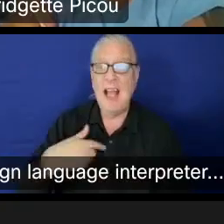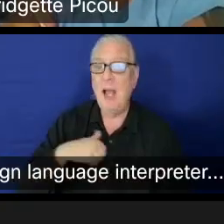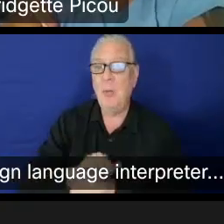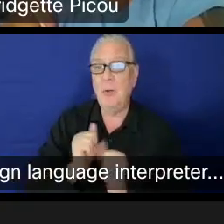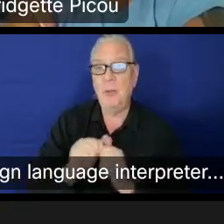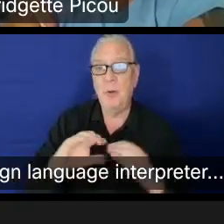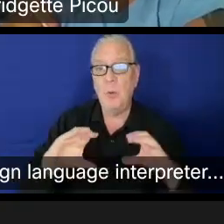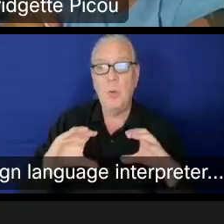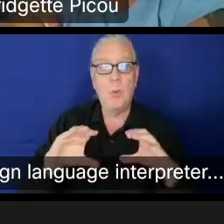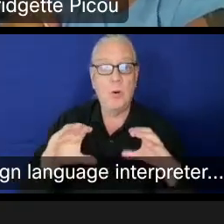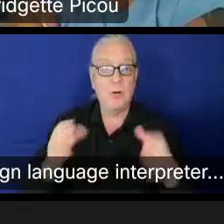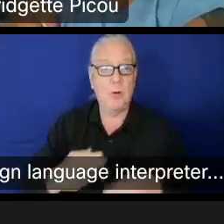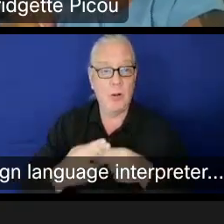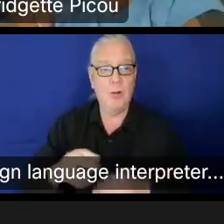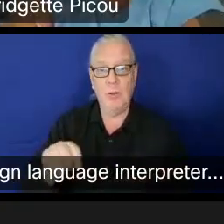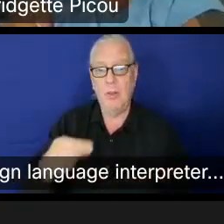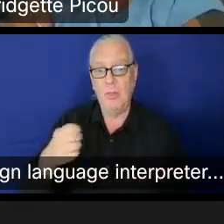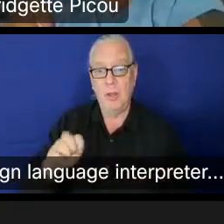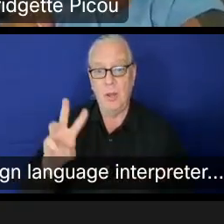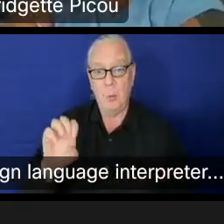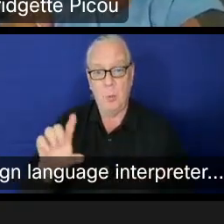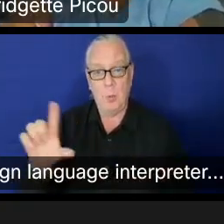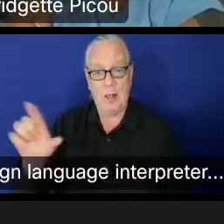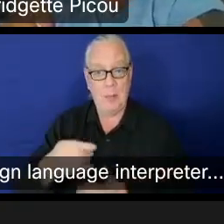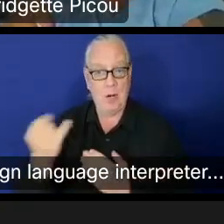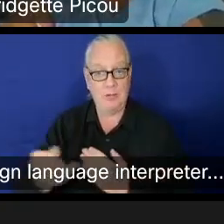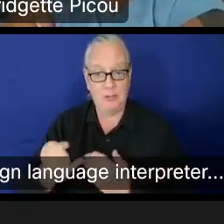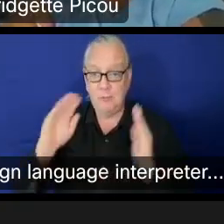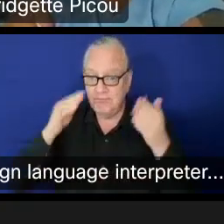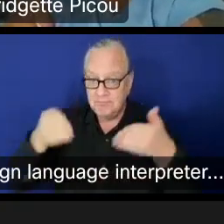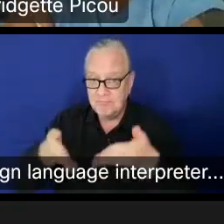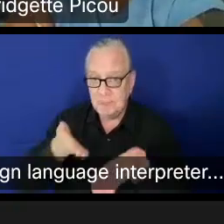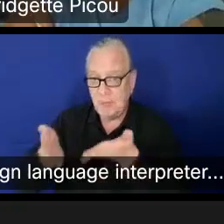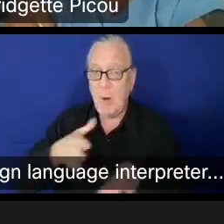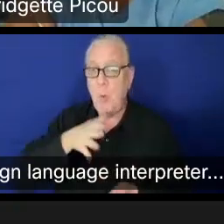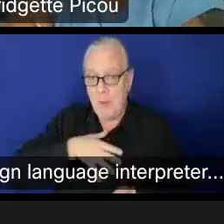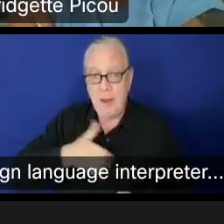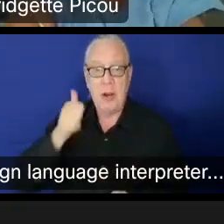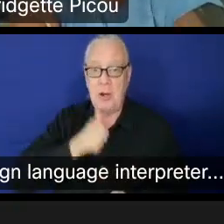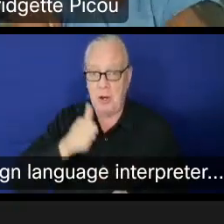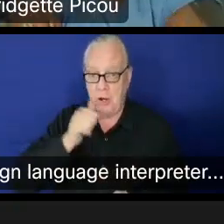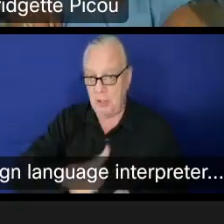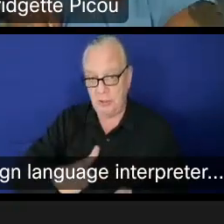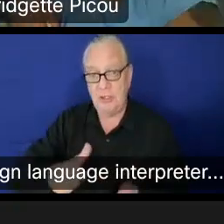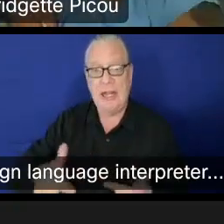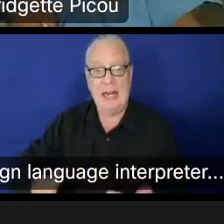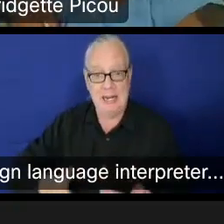the Well Project. We focus on women and girls living with and/or with reasons for prevention of HIV.